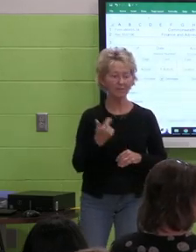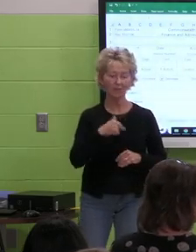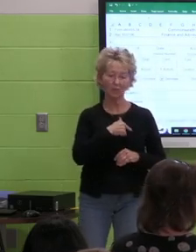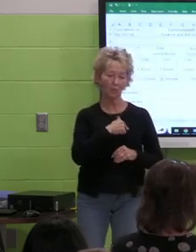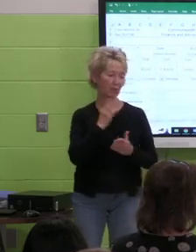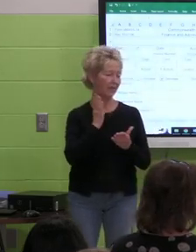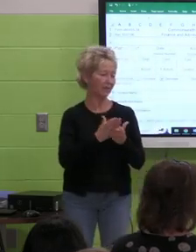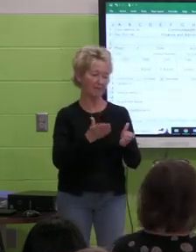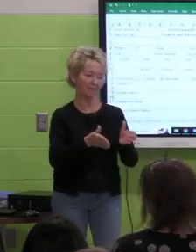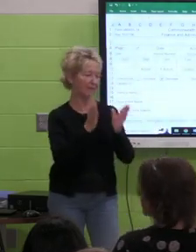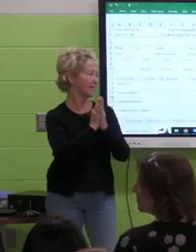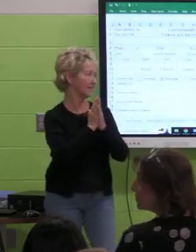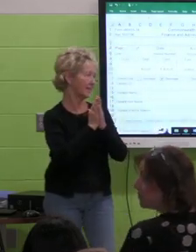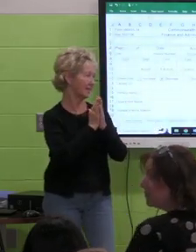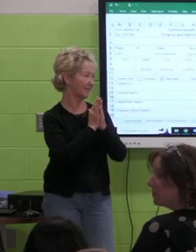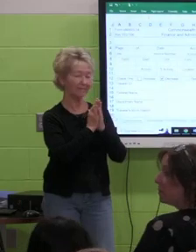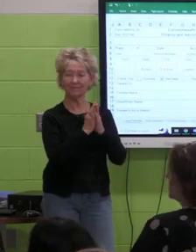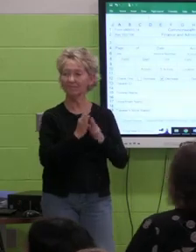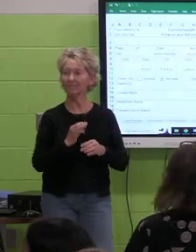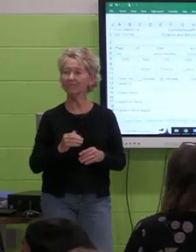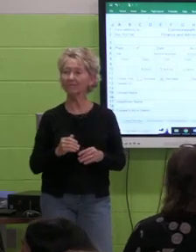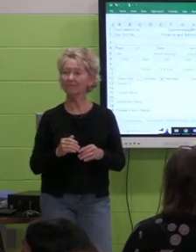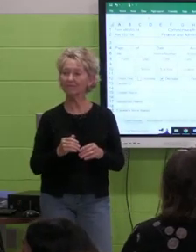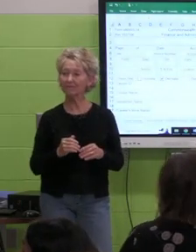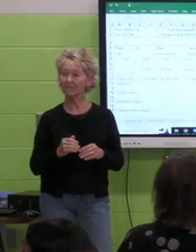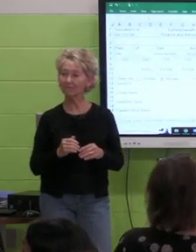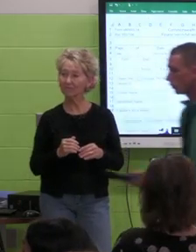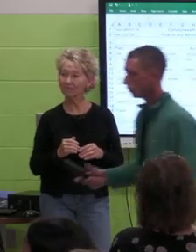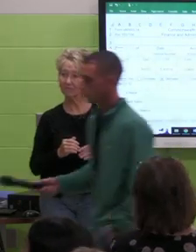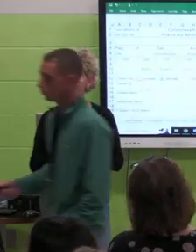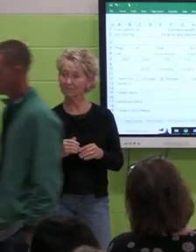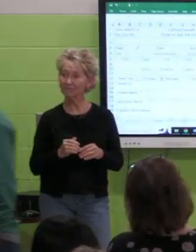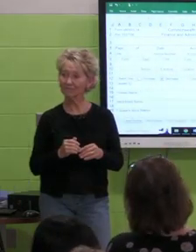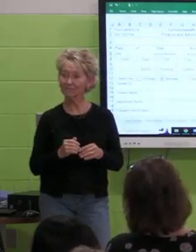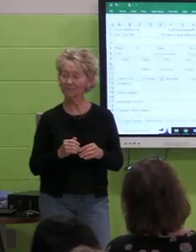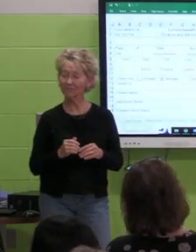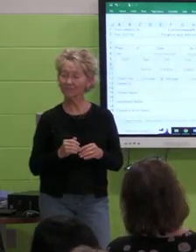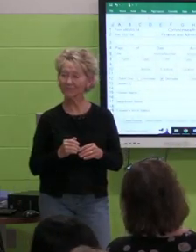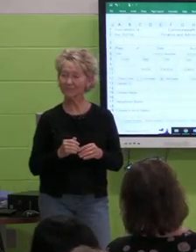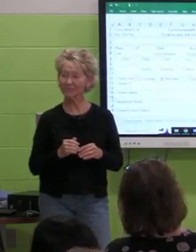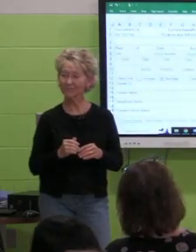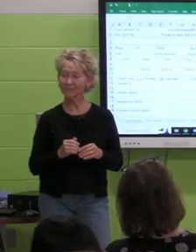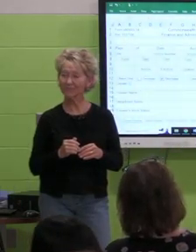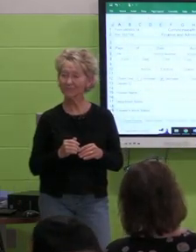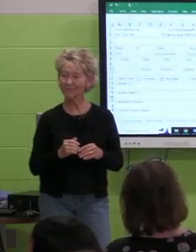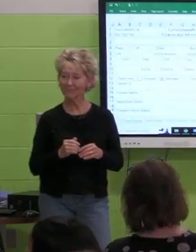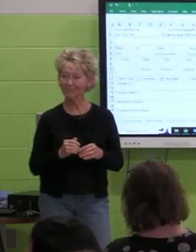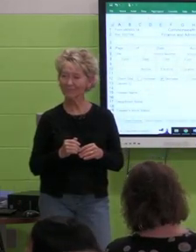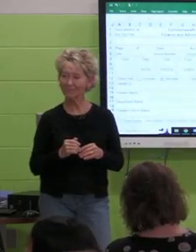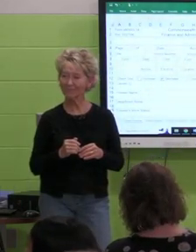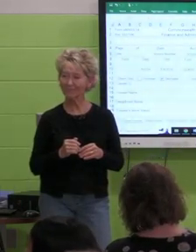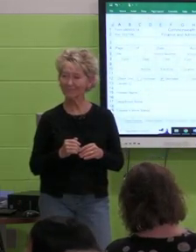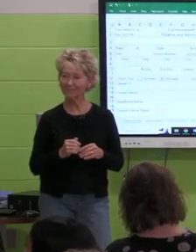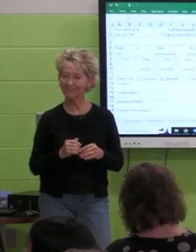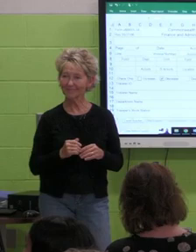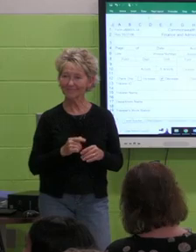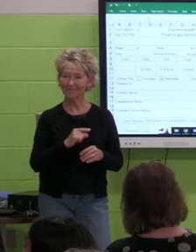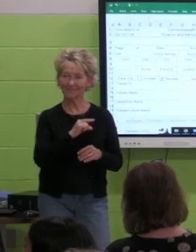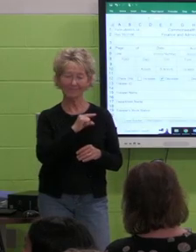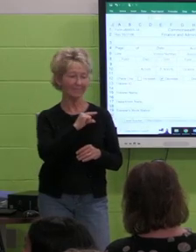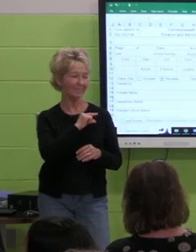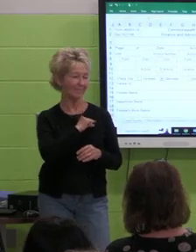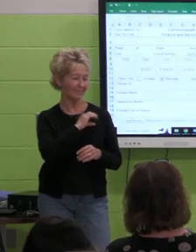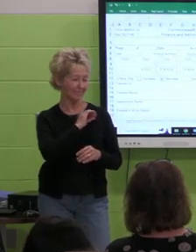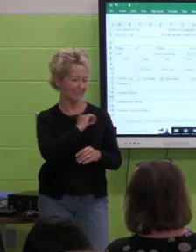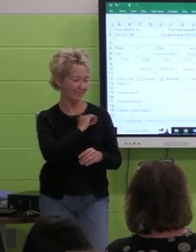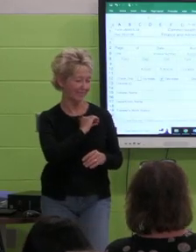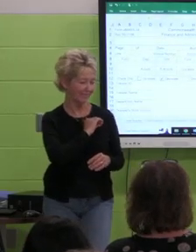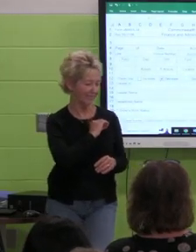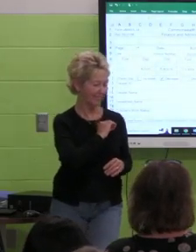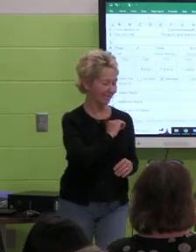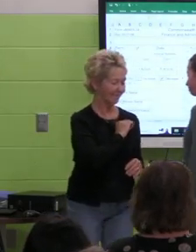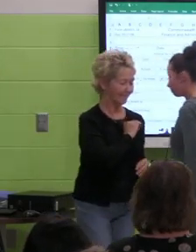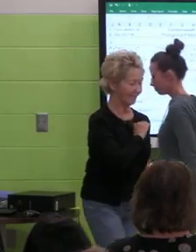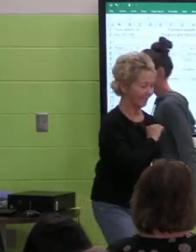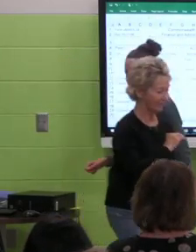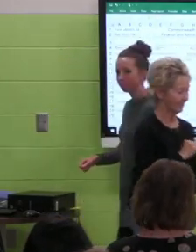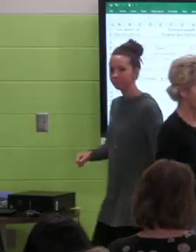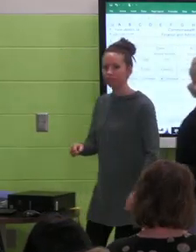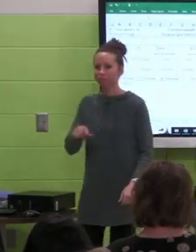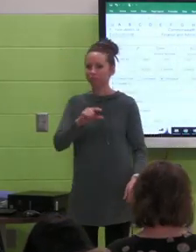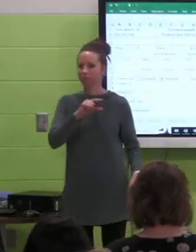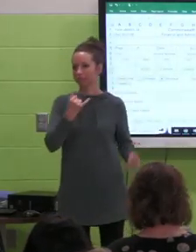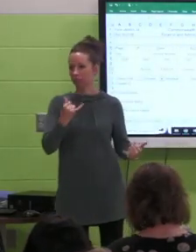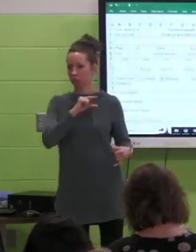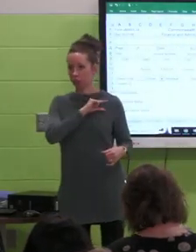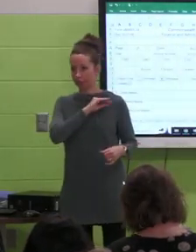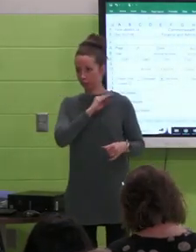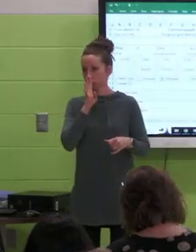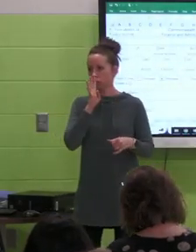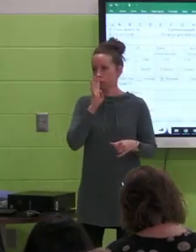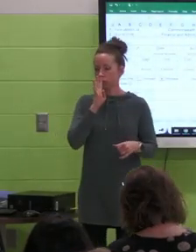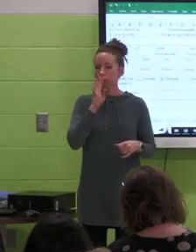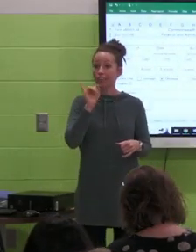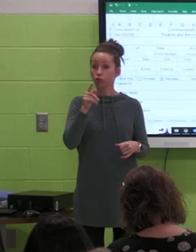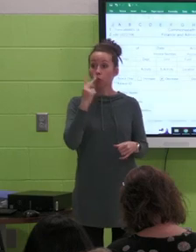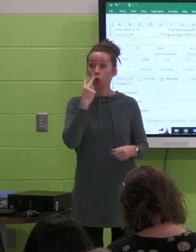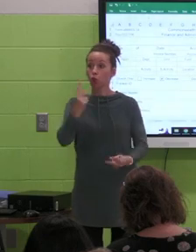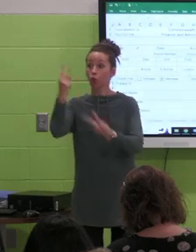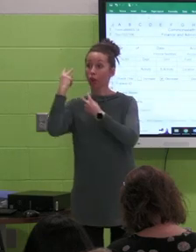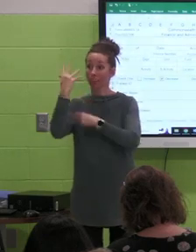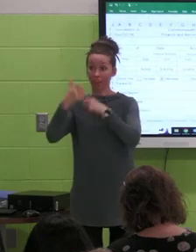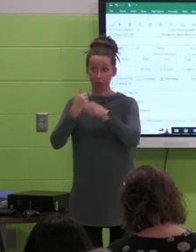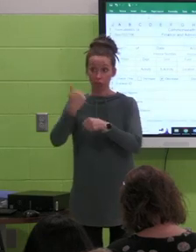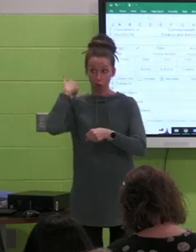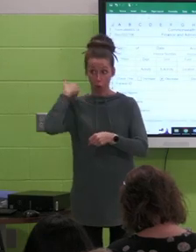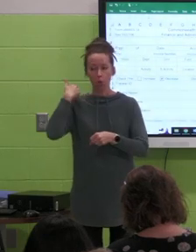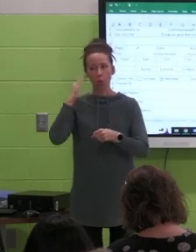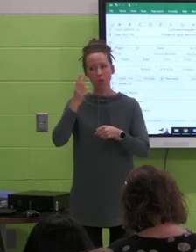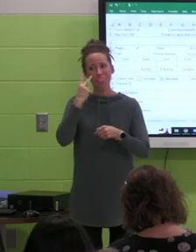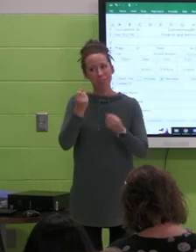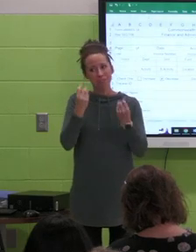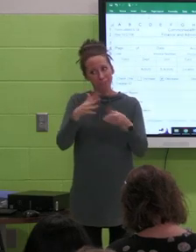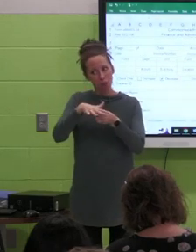asking so if you looked back probably 5 years ago you would see a lot of local funds and Elementary